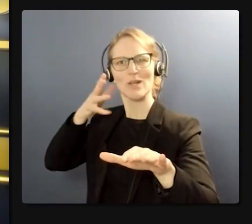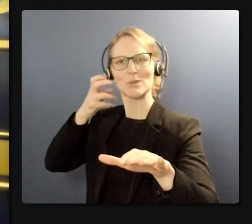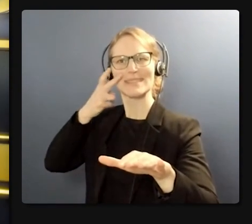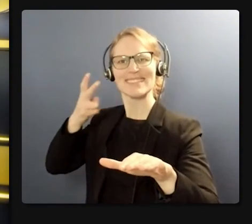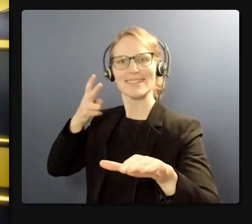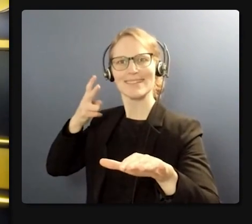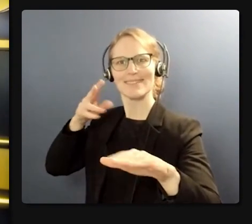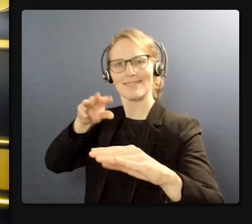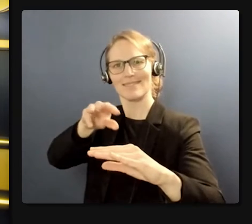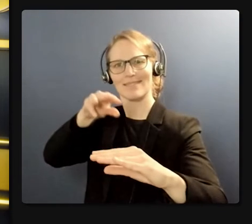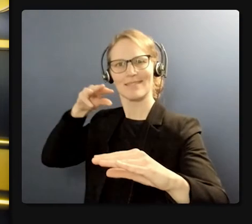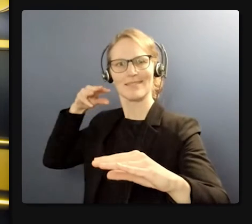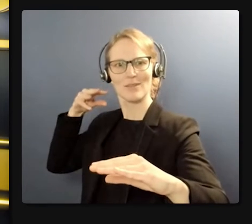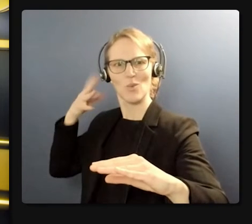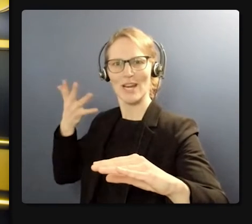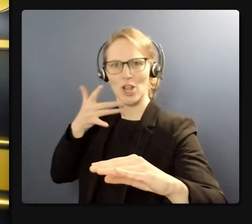at a bit more reasonable distance?